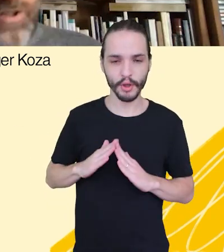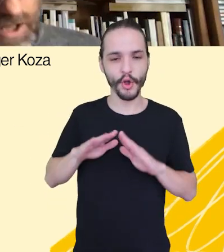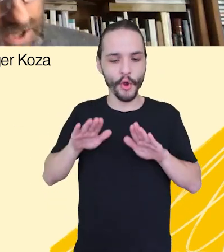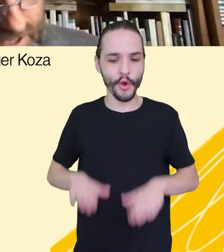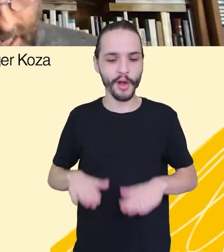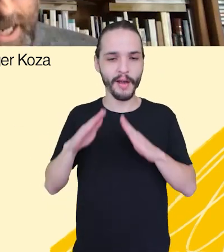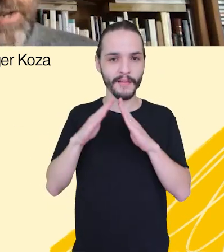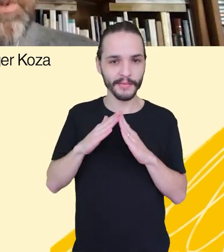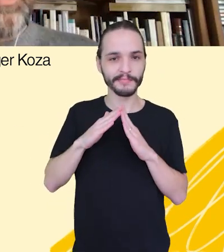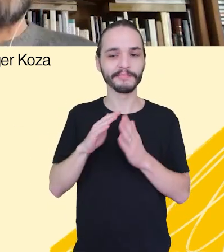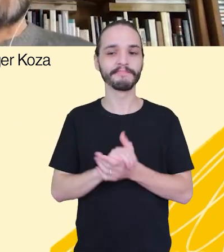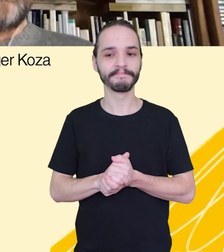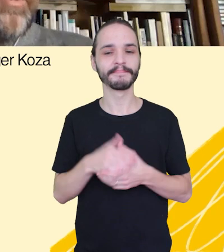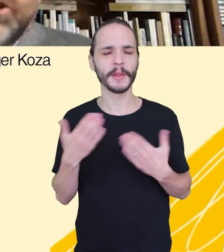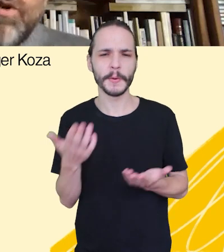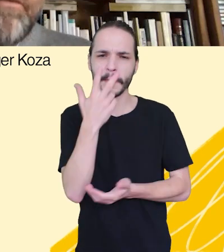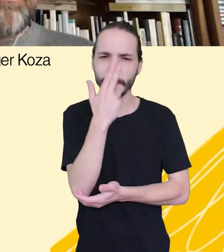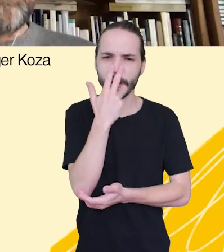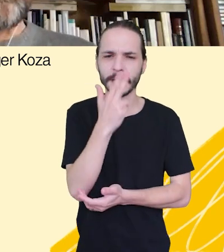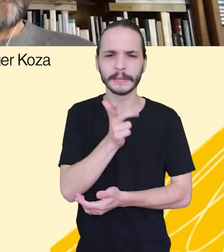It's the same of kind of cinema. It's you, of course.